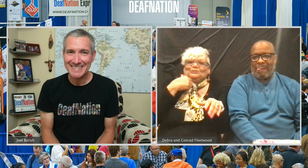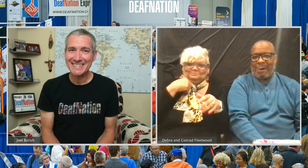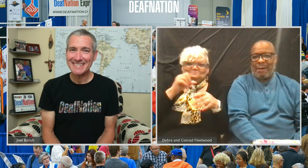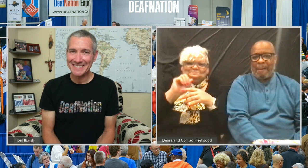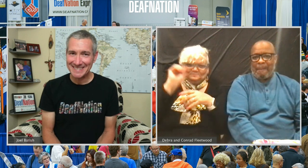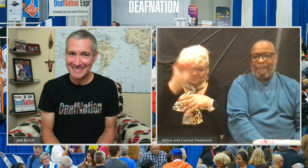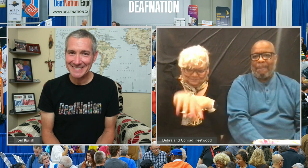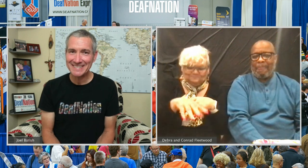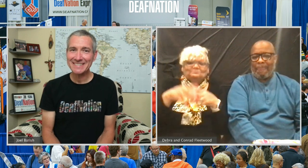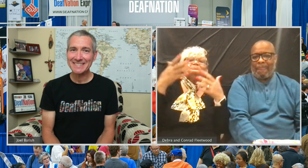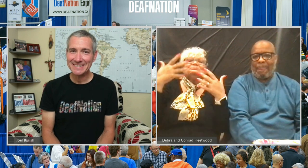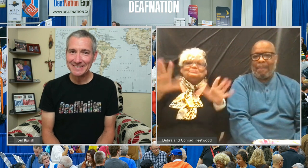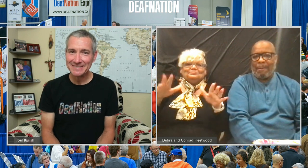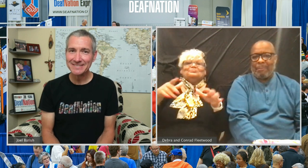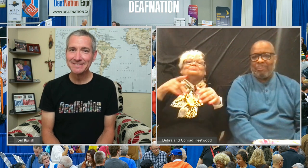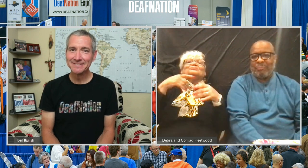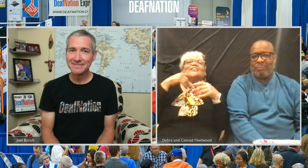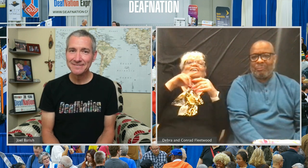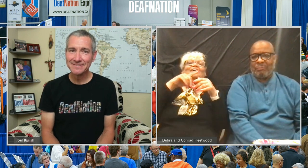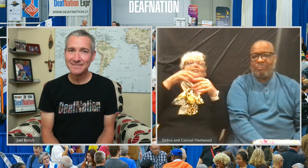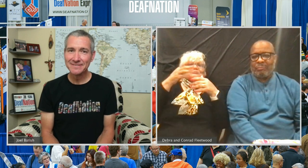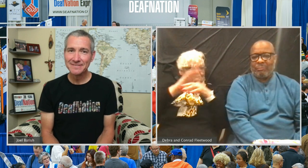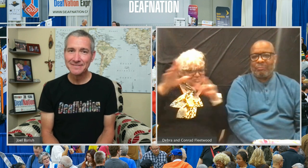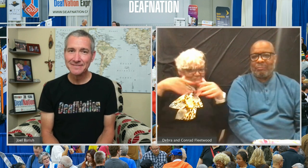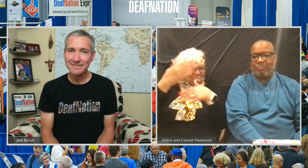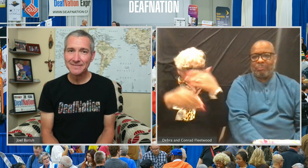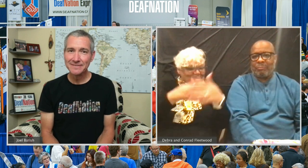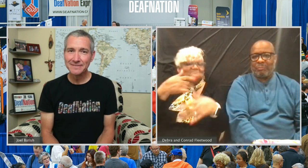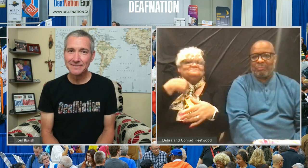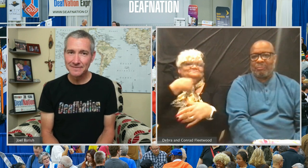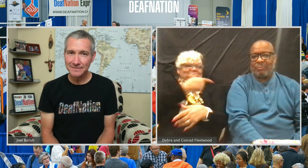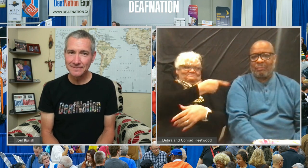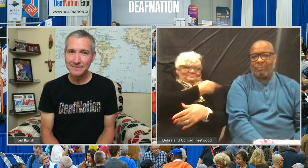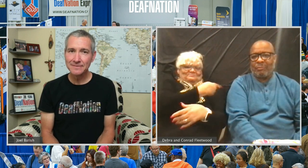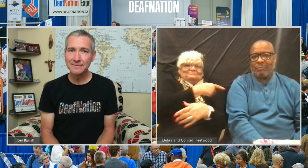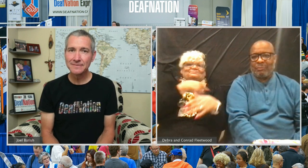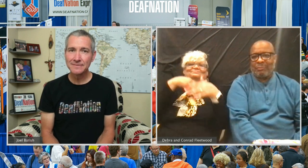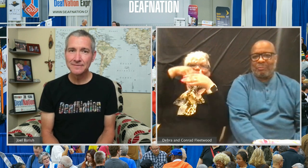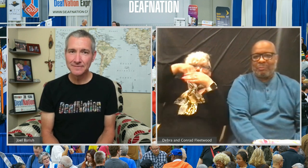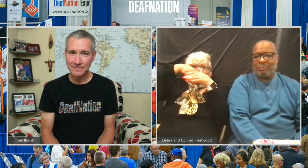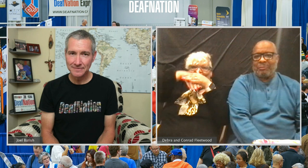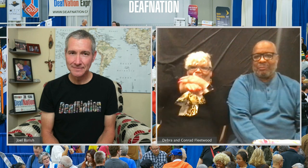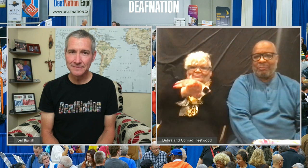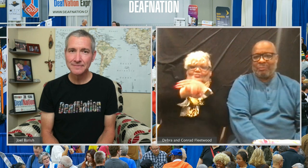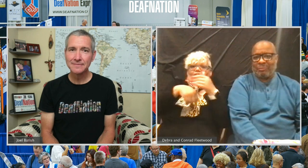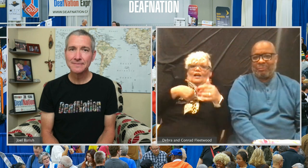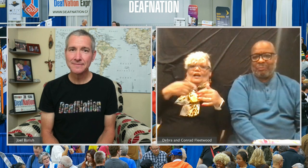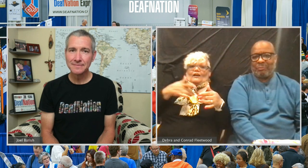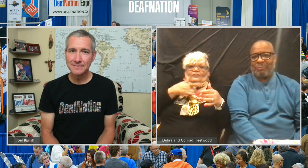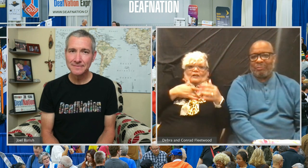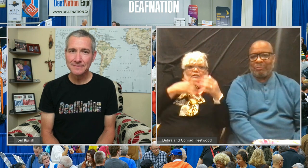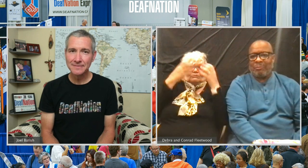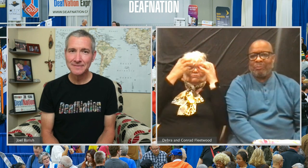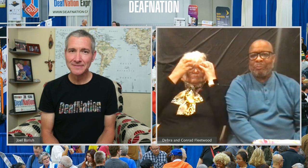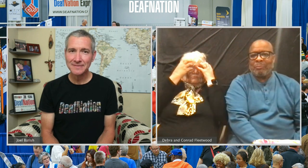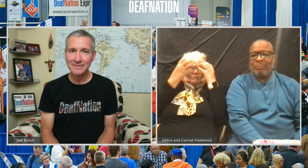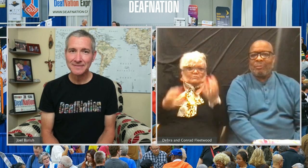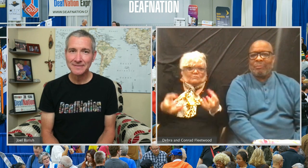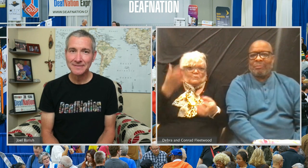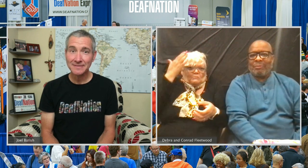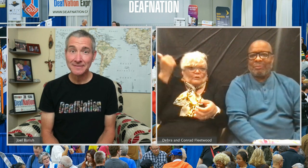I sent that in, and got ready. We went in, and I felt overwhelmed